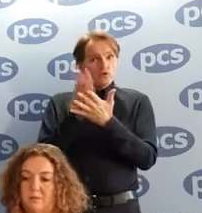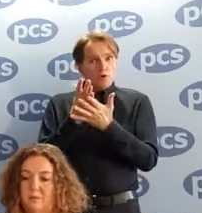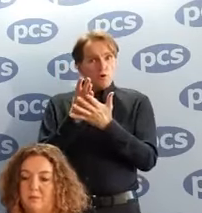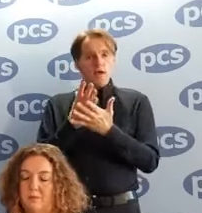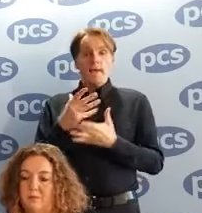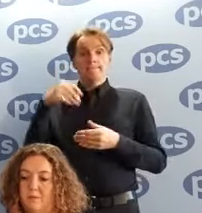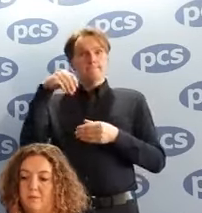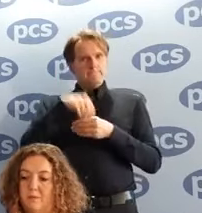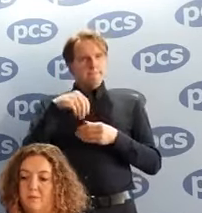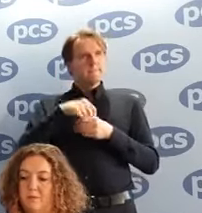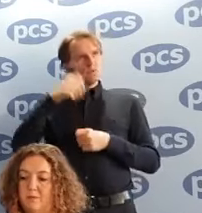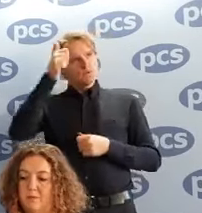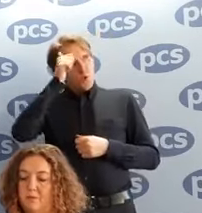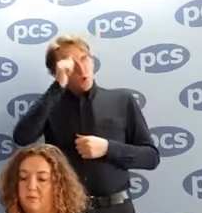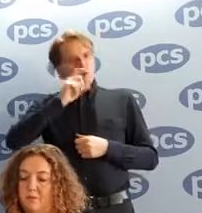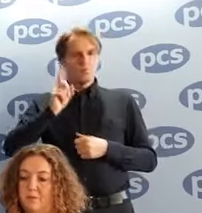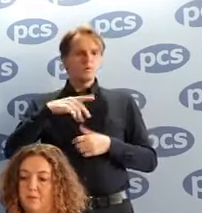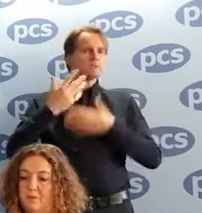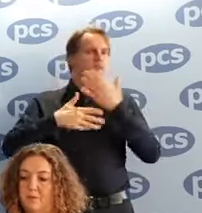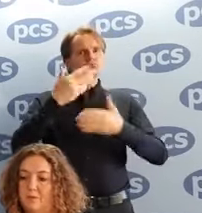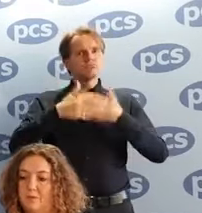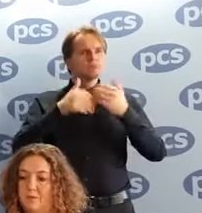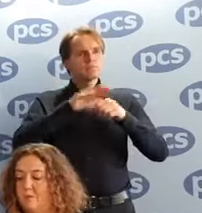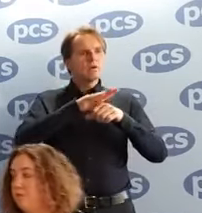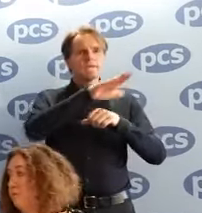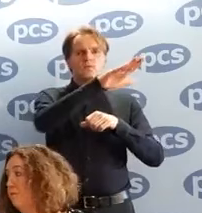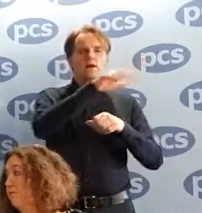are consulted on what we do moving forward and so you know rest assured